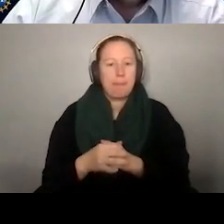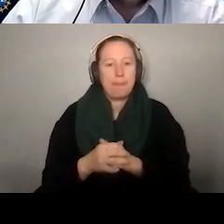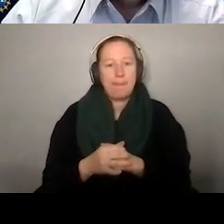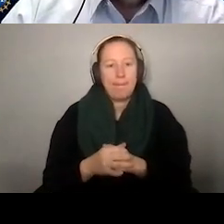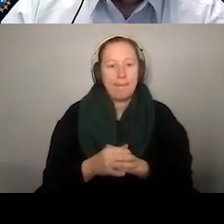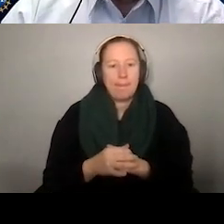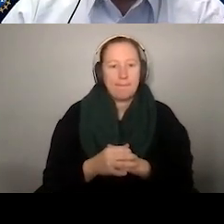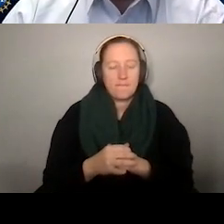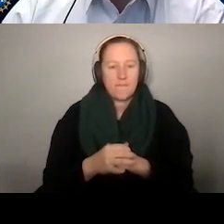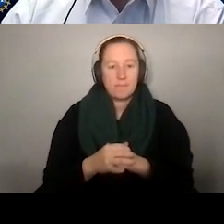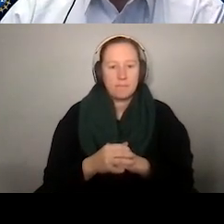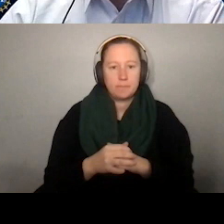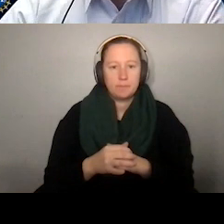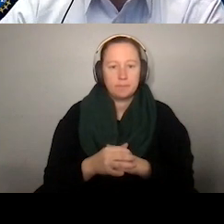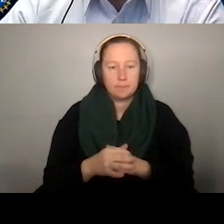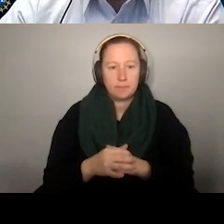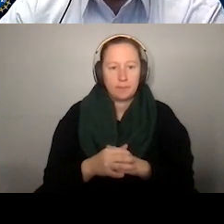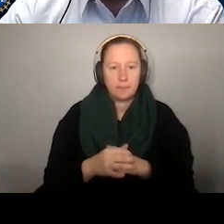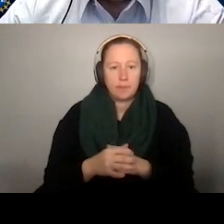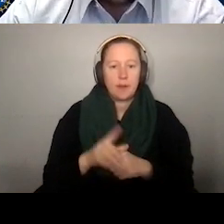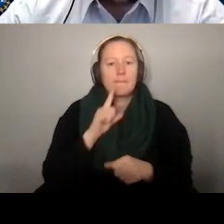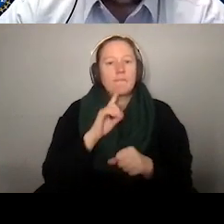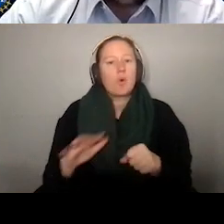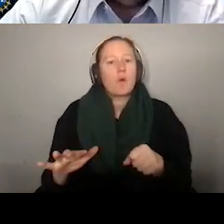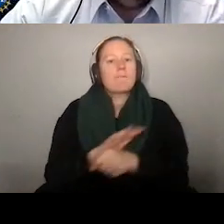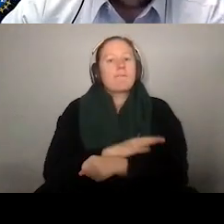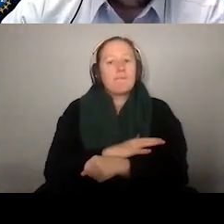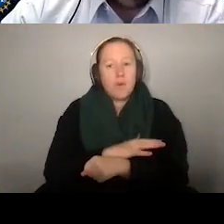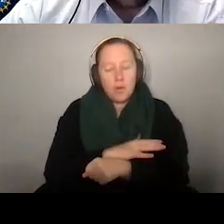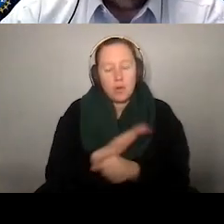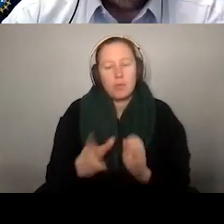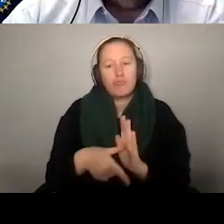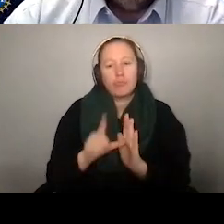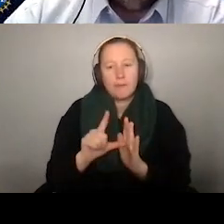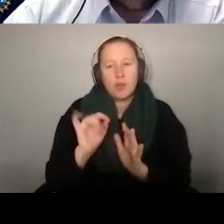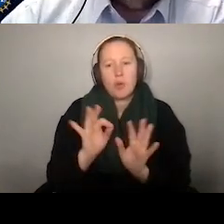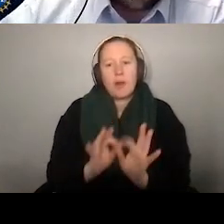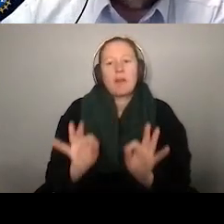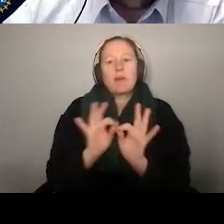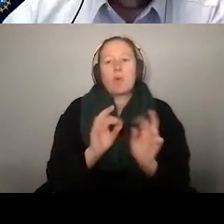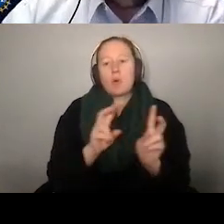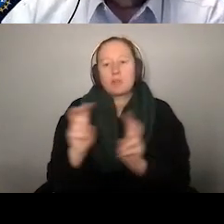For a comprehensive overview of key topics related to grant payment operations and monitoring,